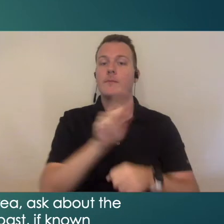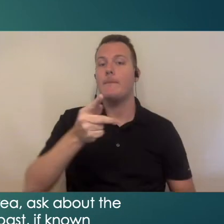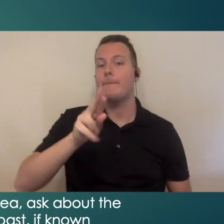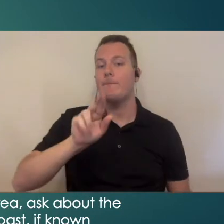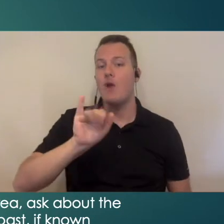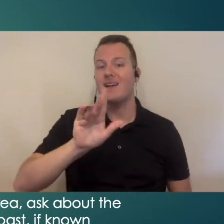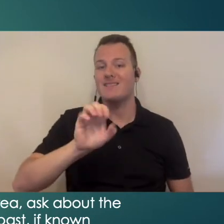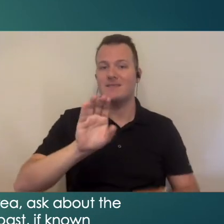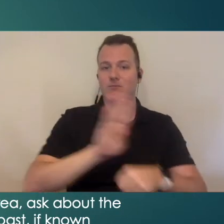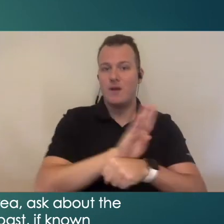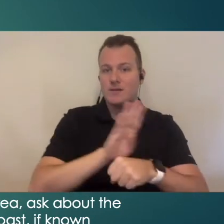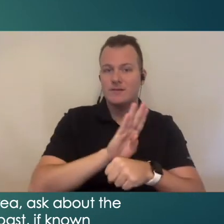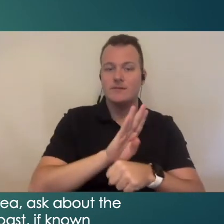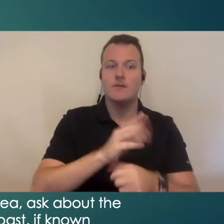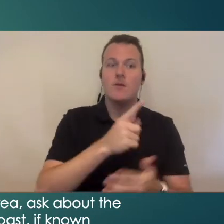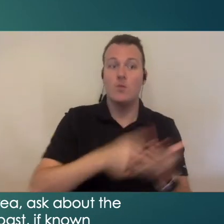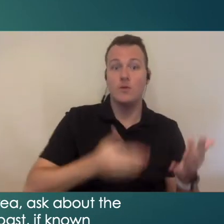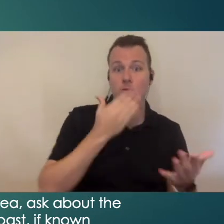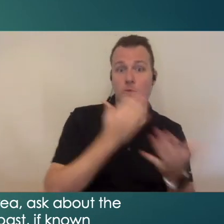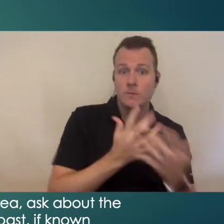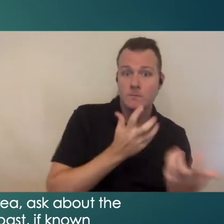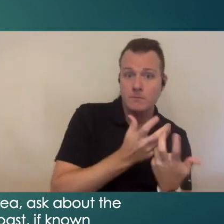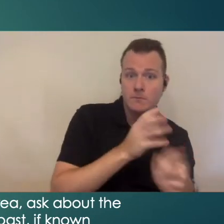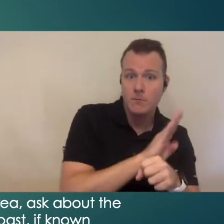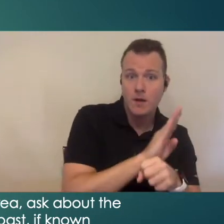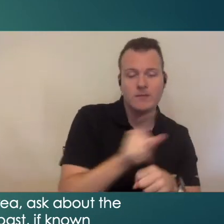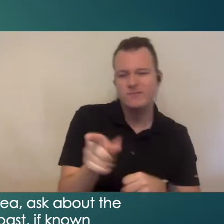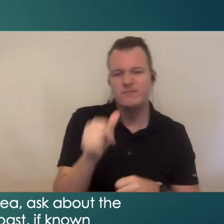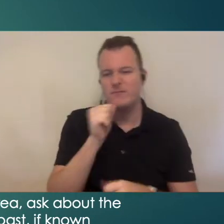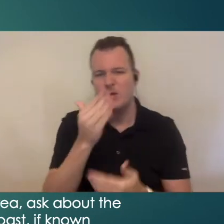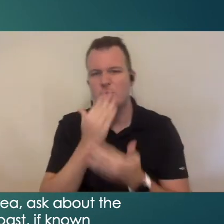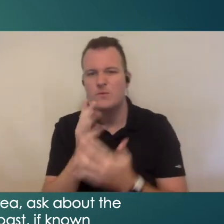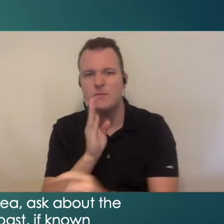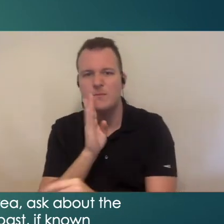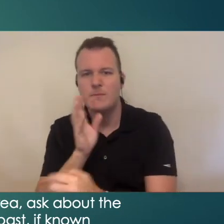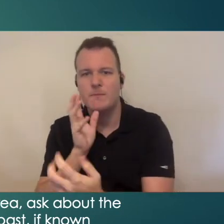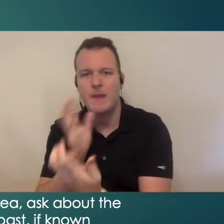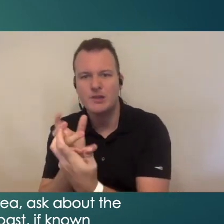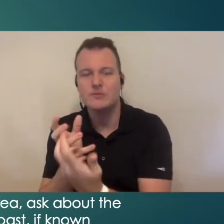and what's not a good practice for you. You might think about your clinical